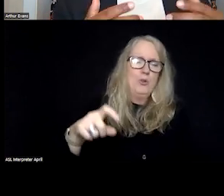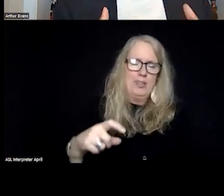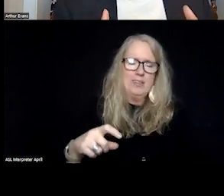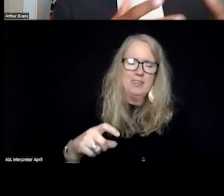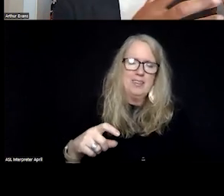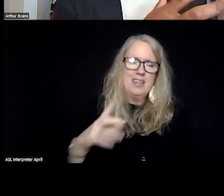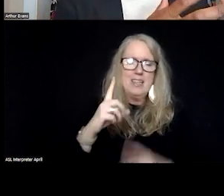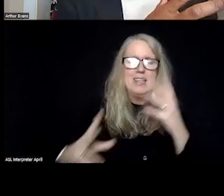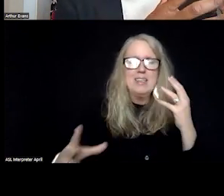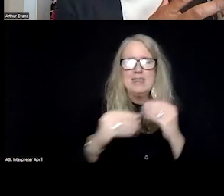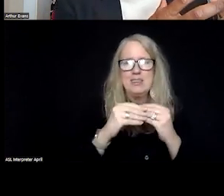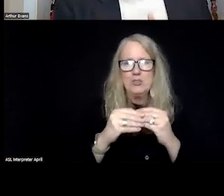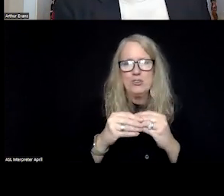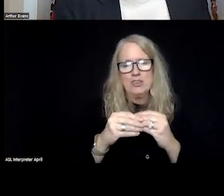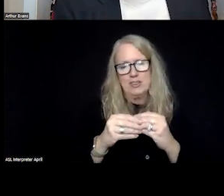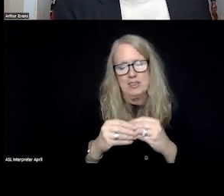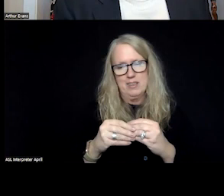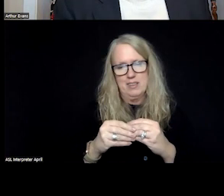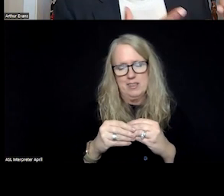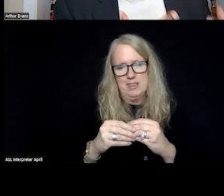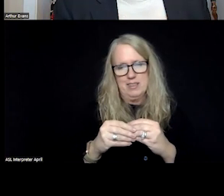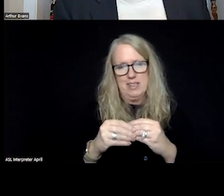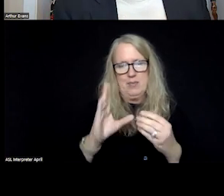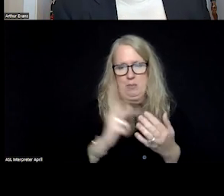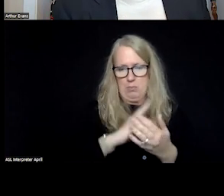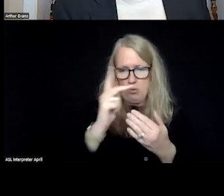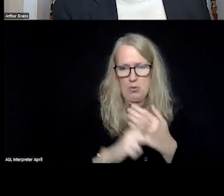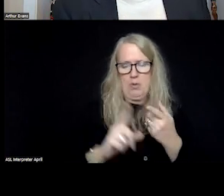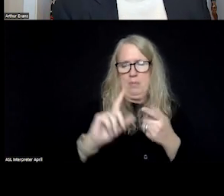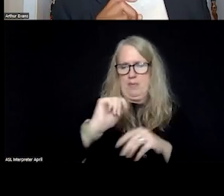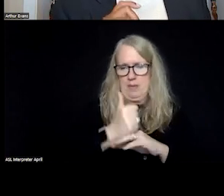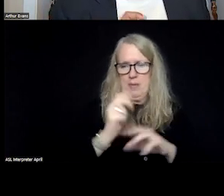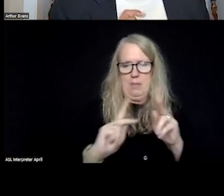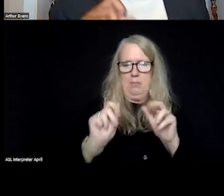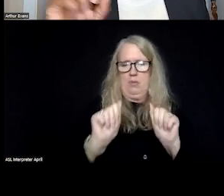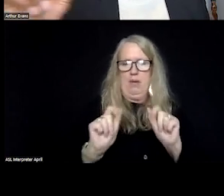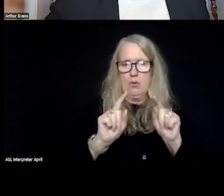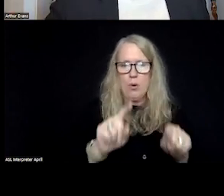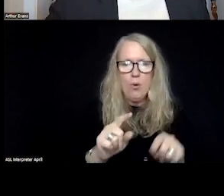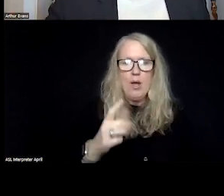ADDITION TO THE PROGRAMS, WE HAVE TO GO INTO THE COMMUNITIES THAT